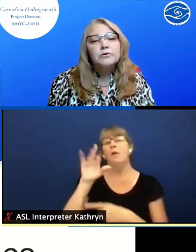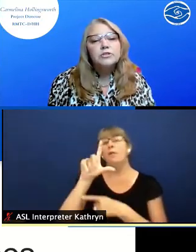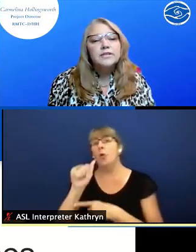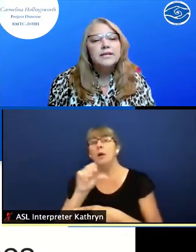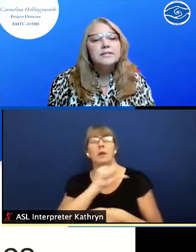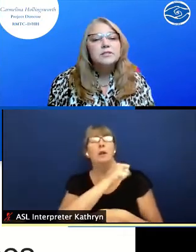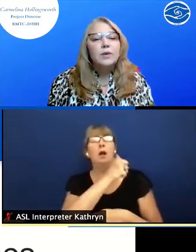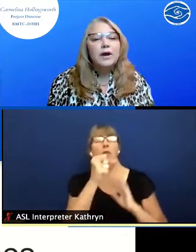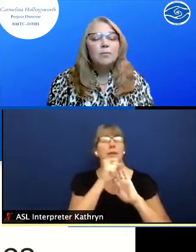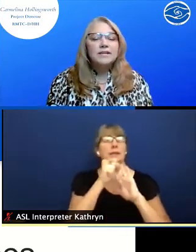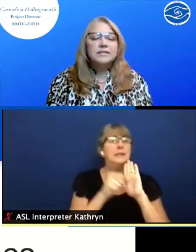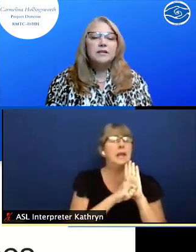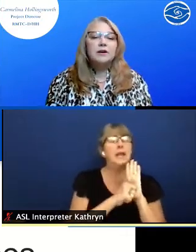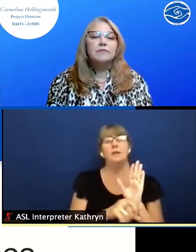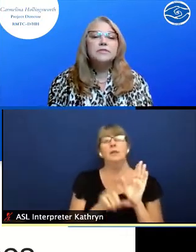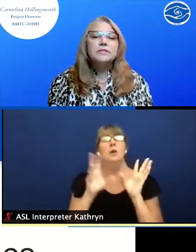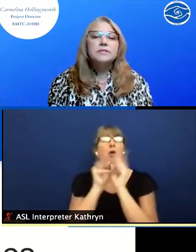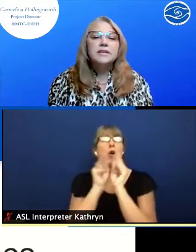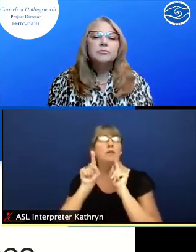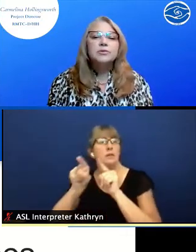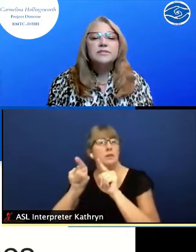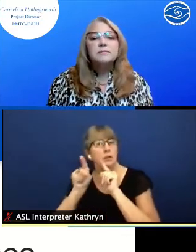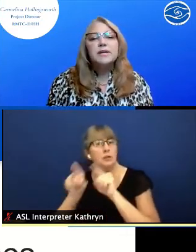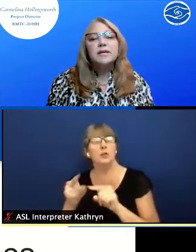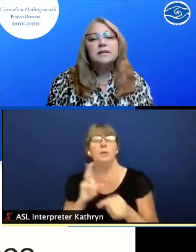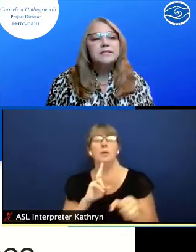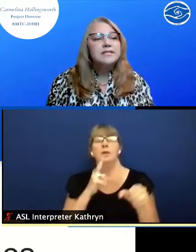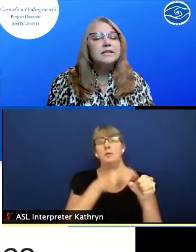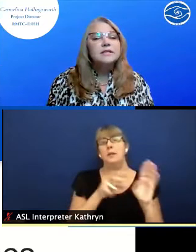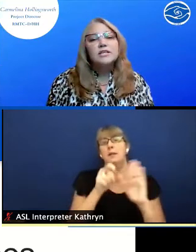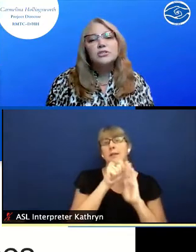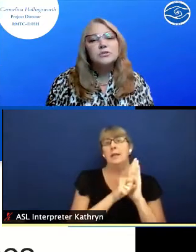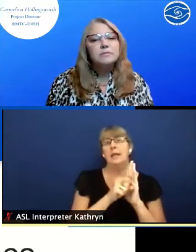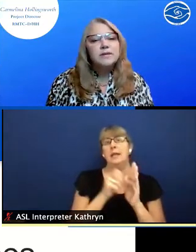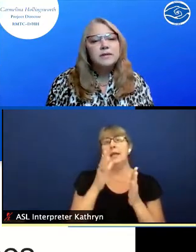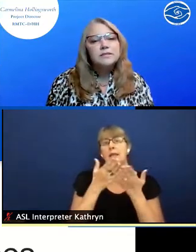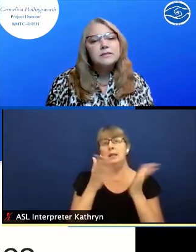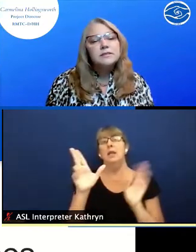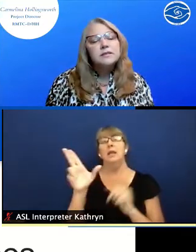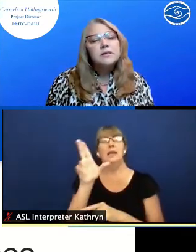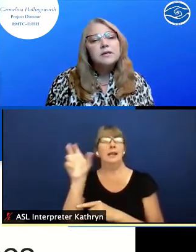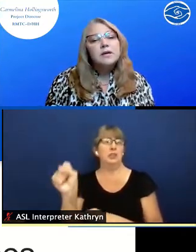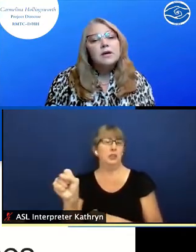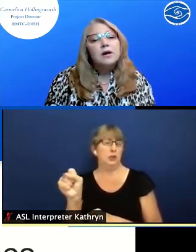states as well by attending conferences and participating on State and National Committee's.